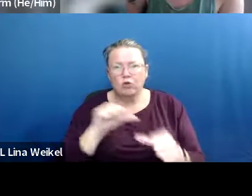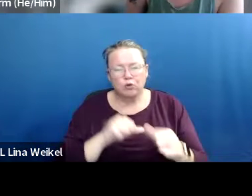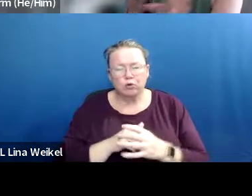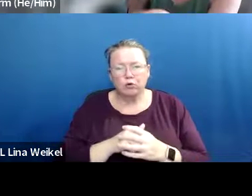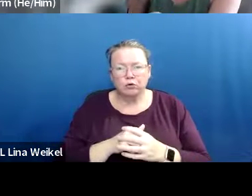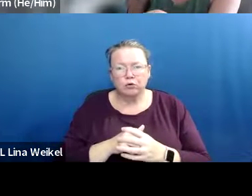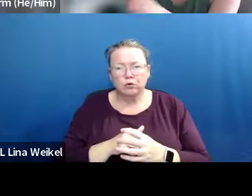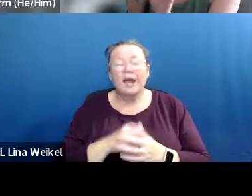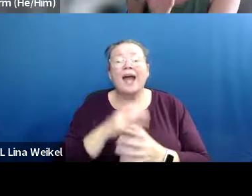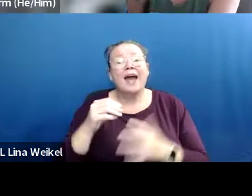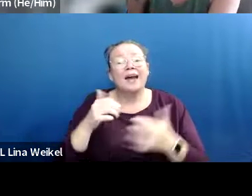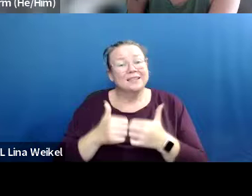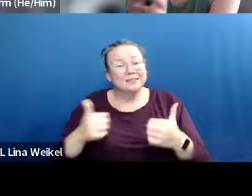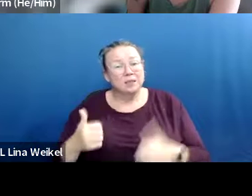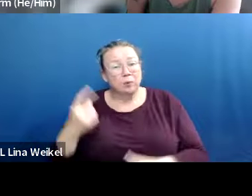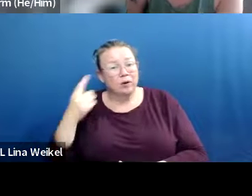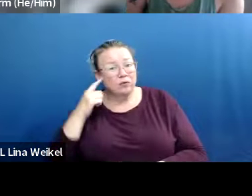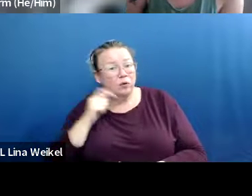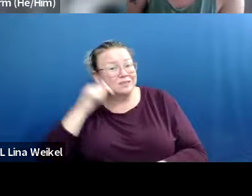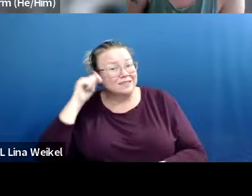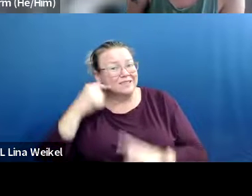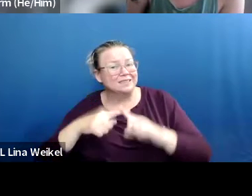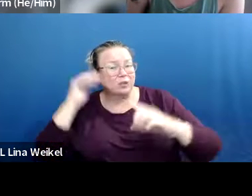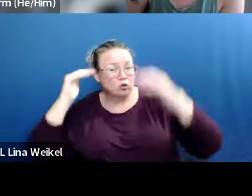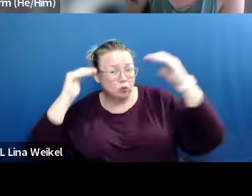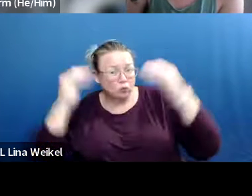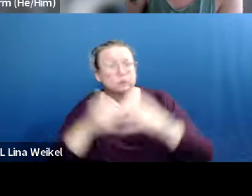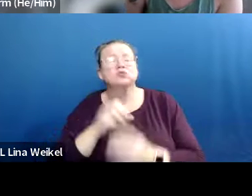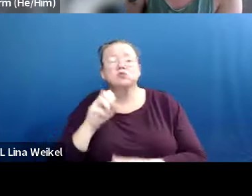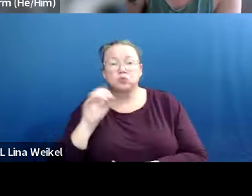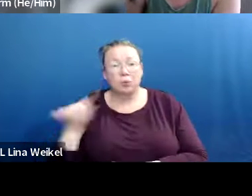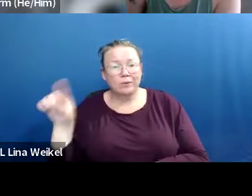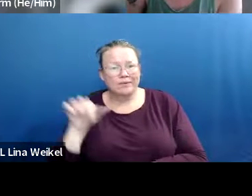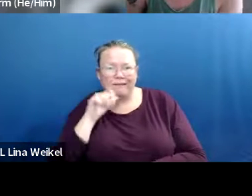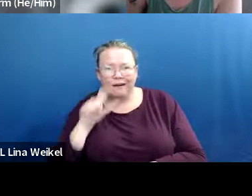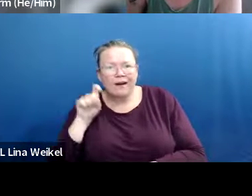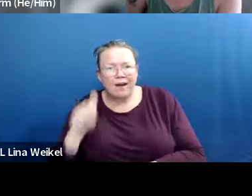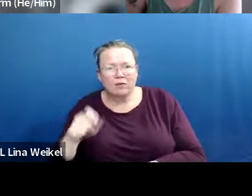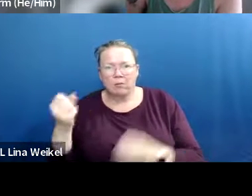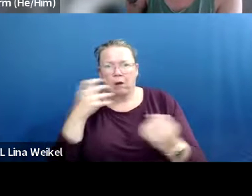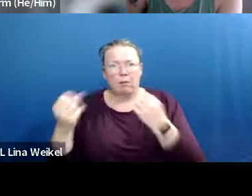Harm (He/Him): And then there's a separate one for teens and adults so that they don't have to be bombarded by a lot of